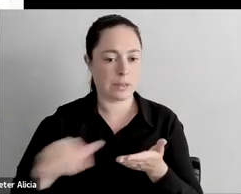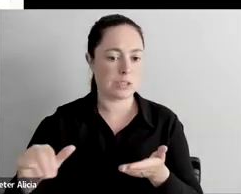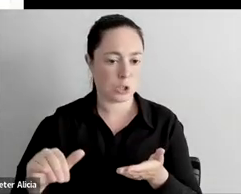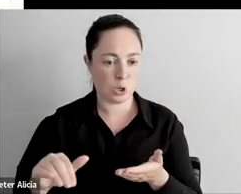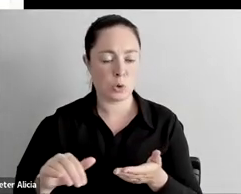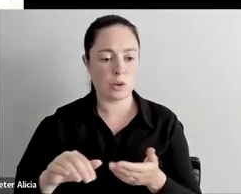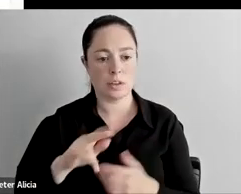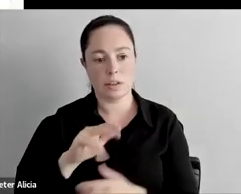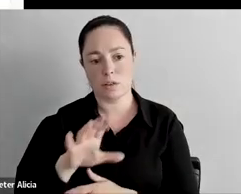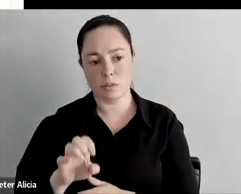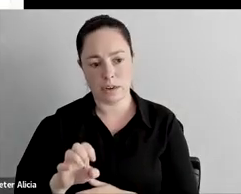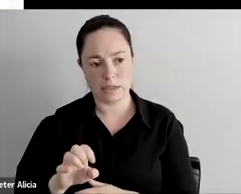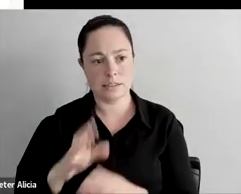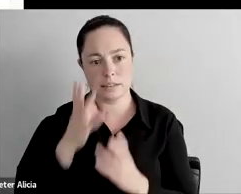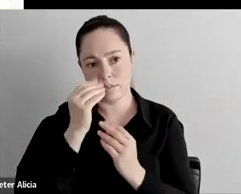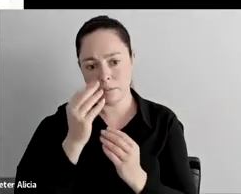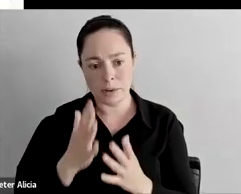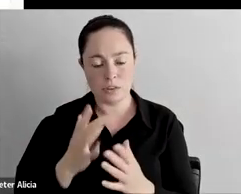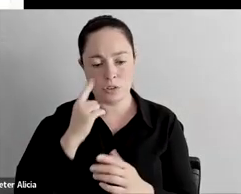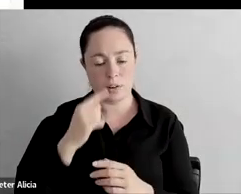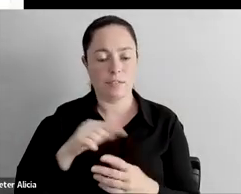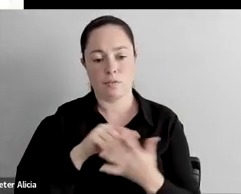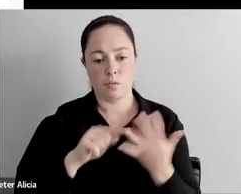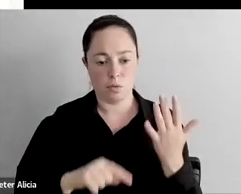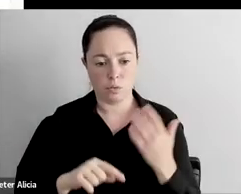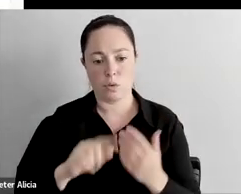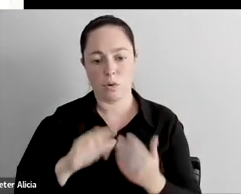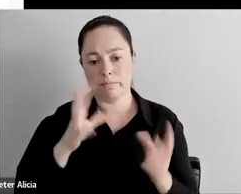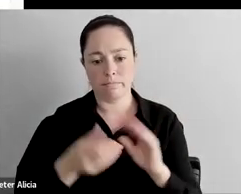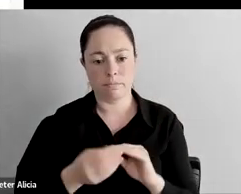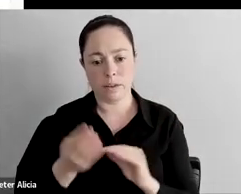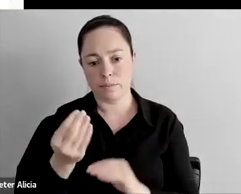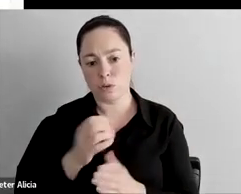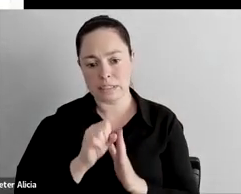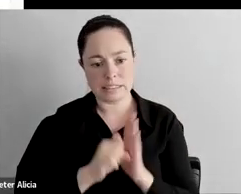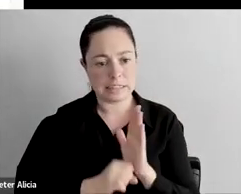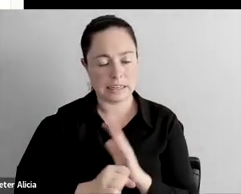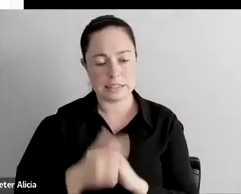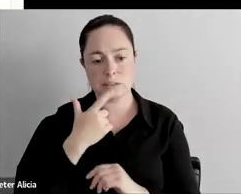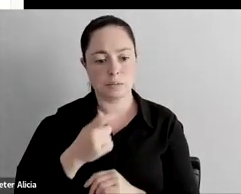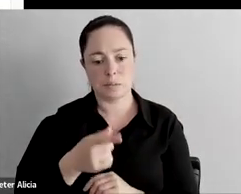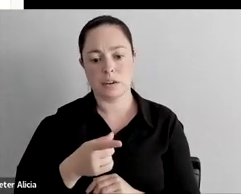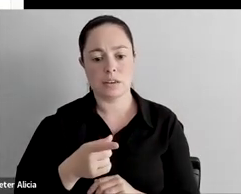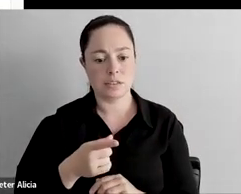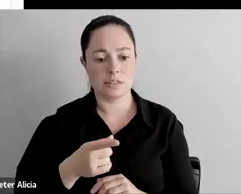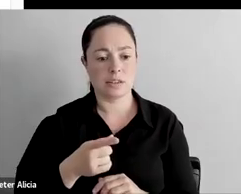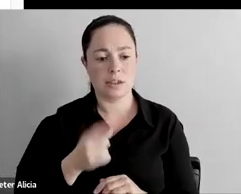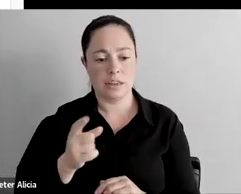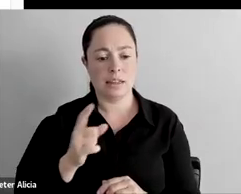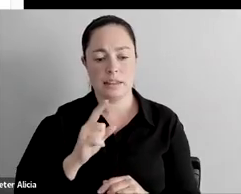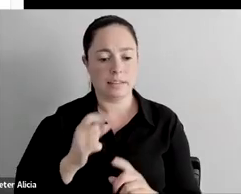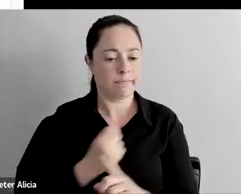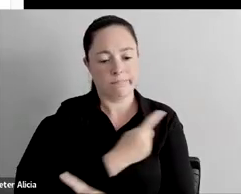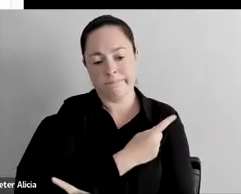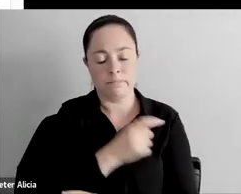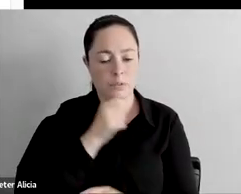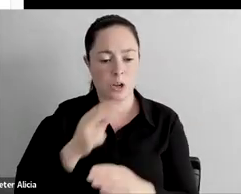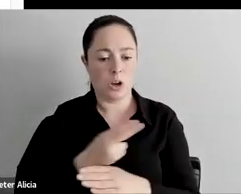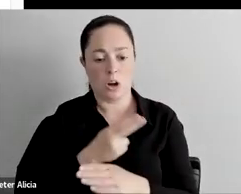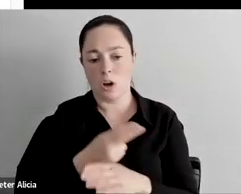data for these 14 states because CMS categorizes them as having high concern or unusable race and ethnicity